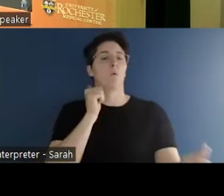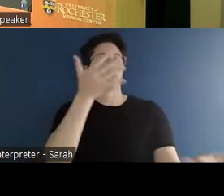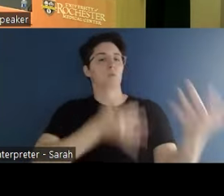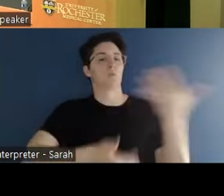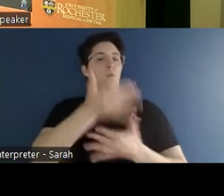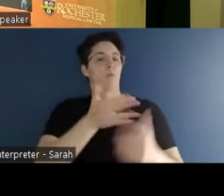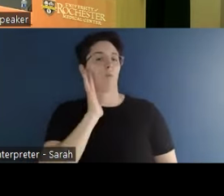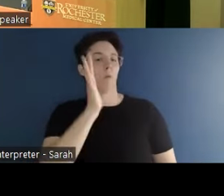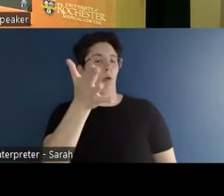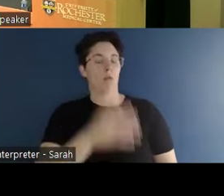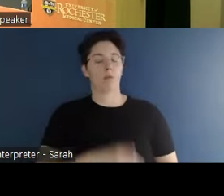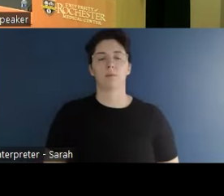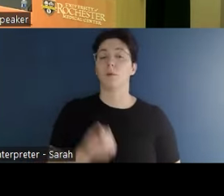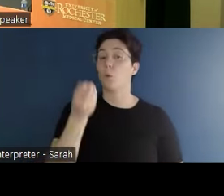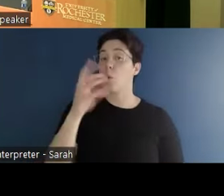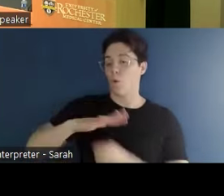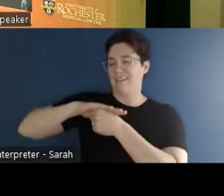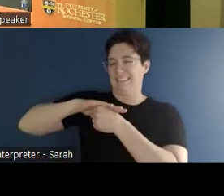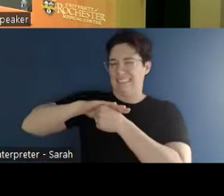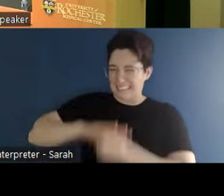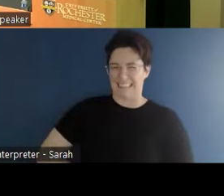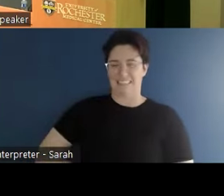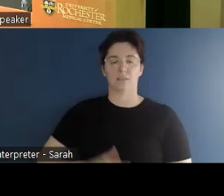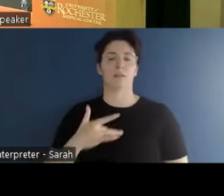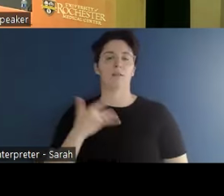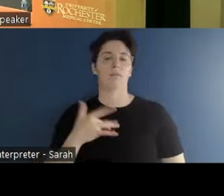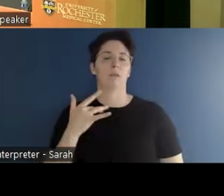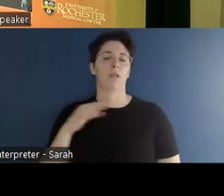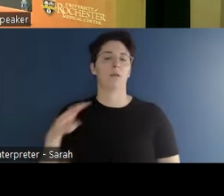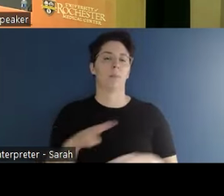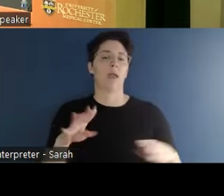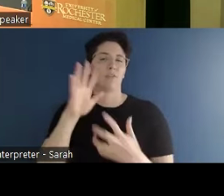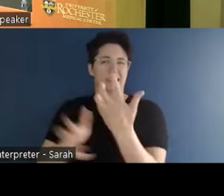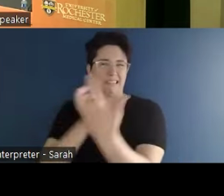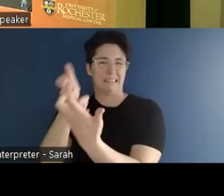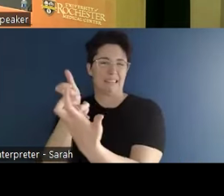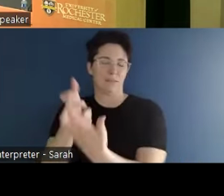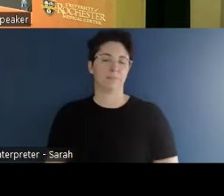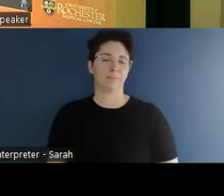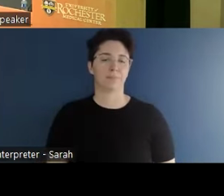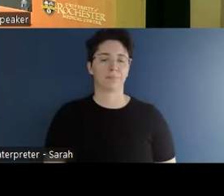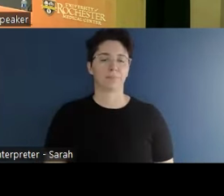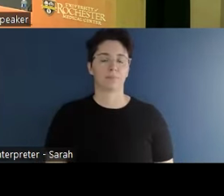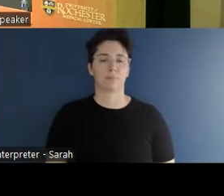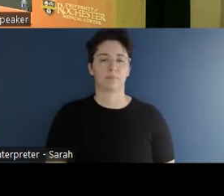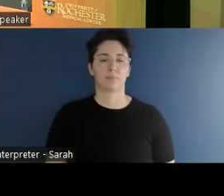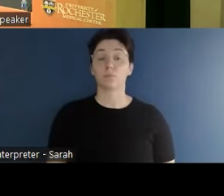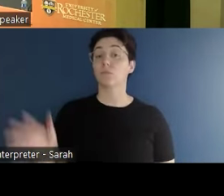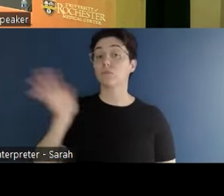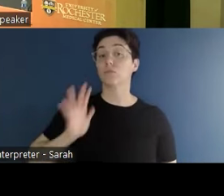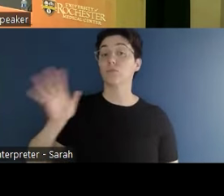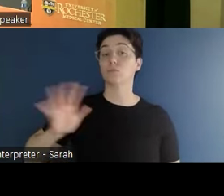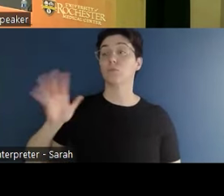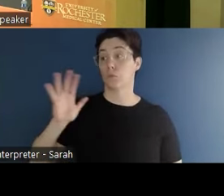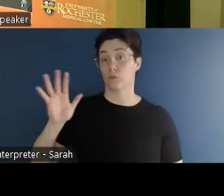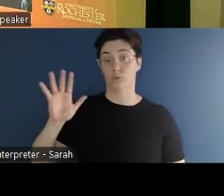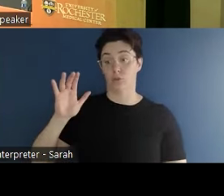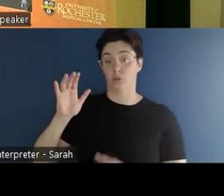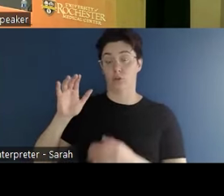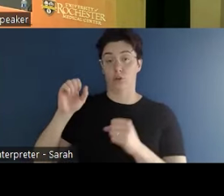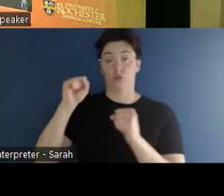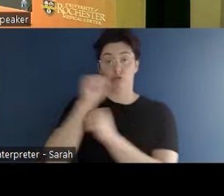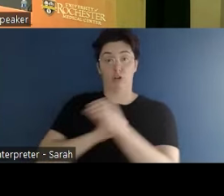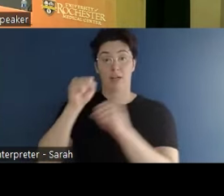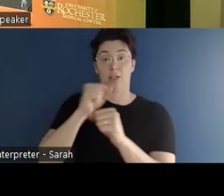Andor suppress their feelings and behaviors to fit in the former strategy avoiding interactions may